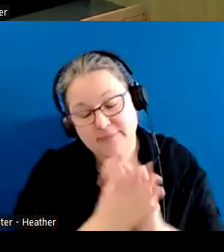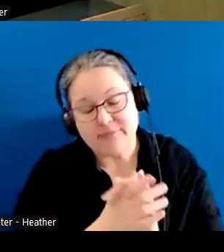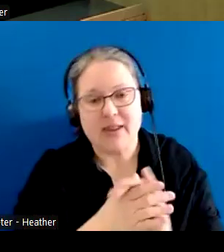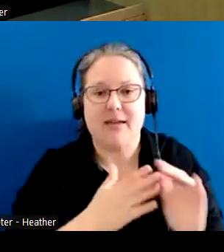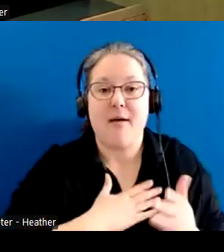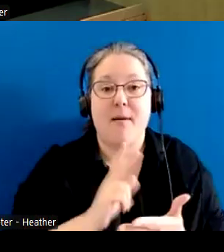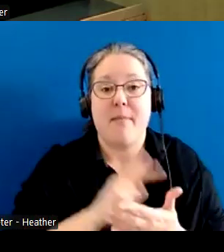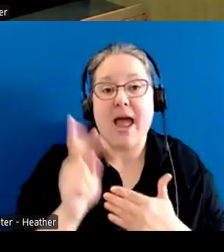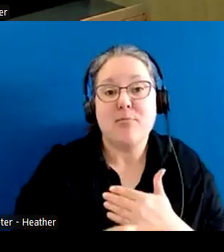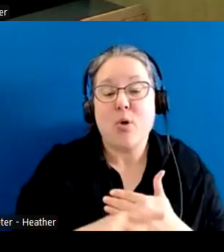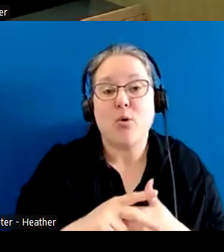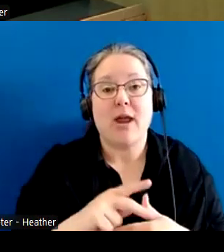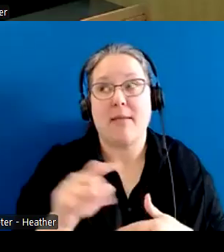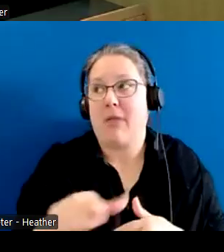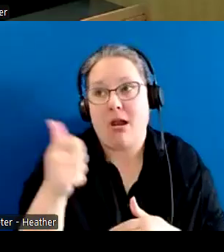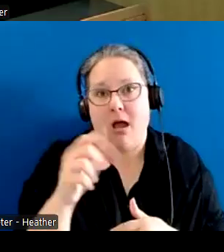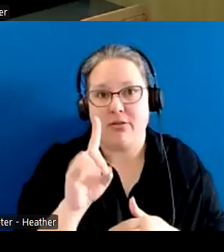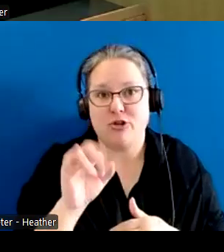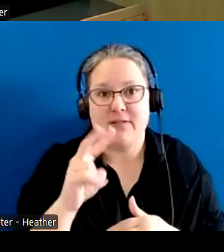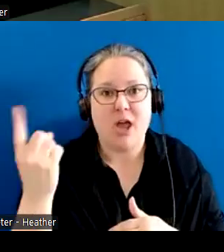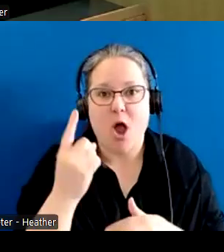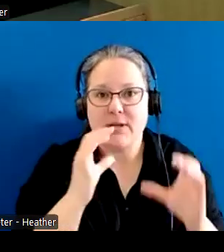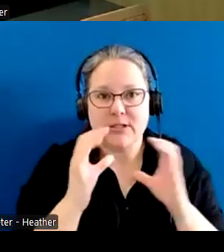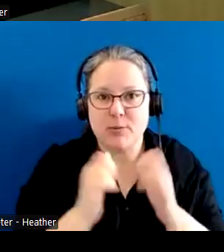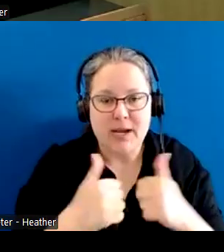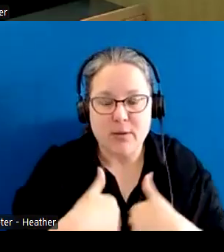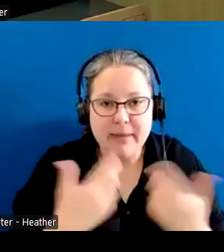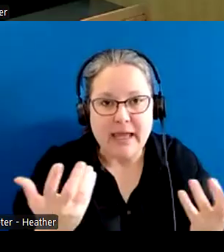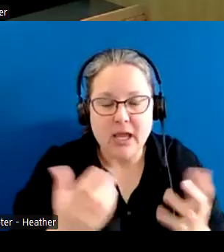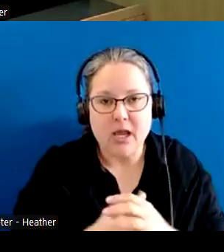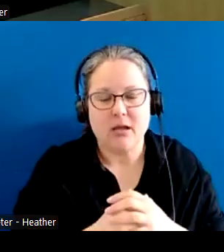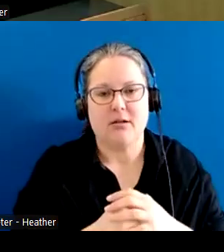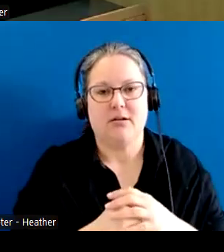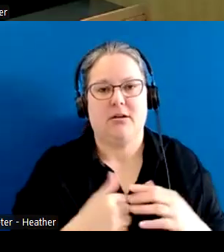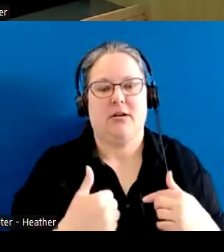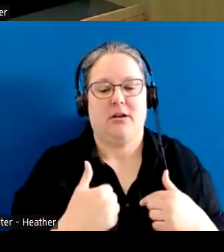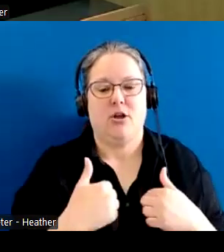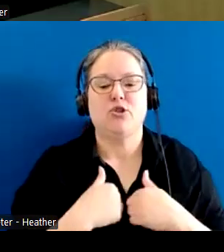my program officers and other divisions always communicated with me. Um and so I really wanted